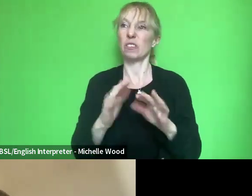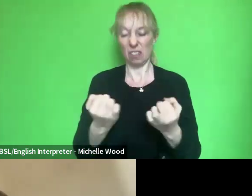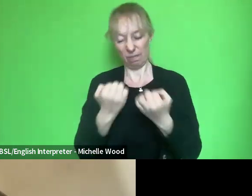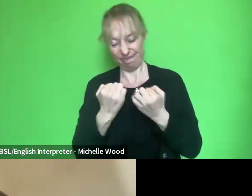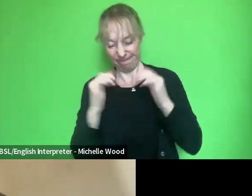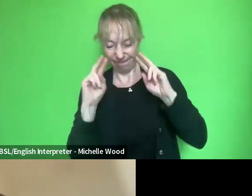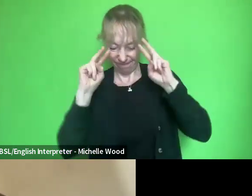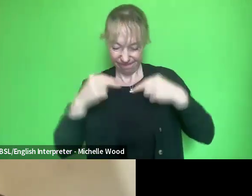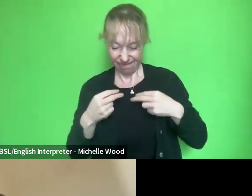kind of leaving everybody else to it.